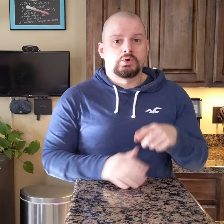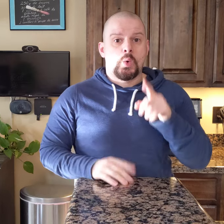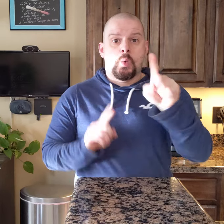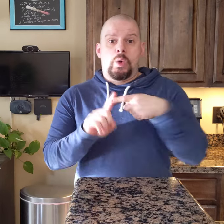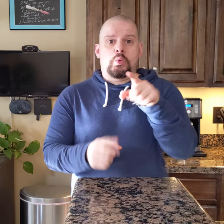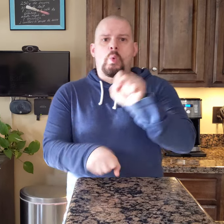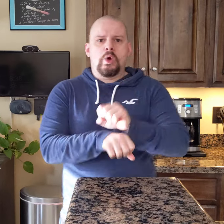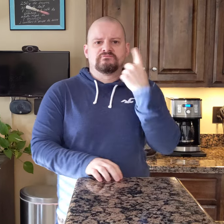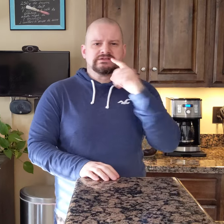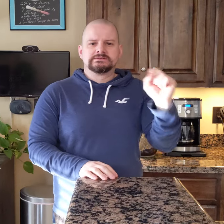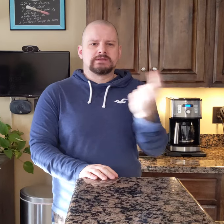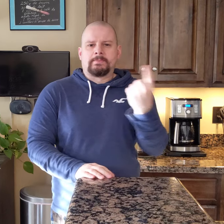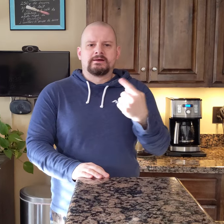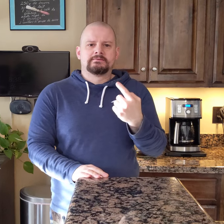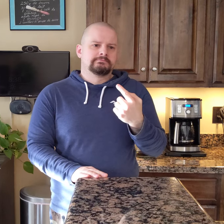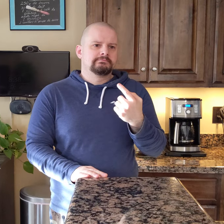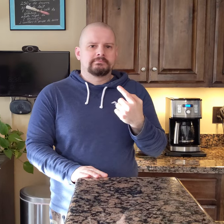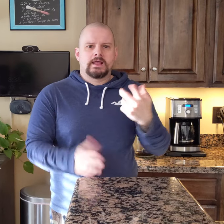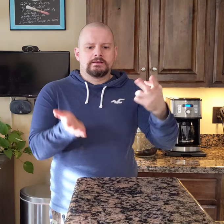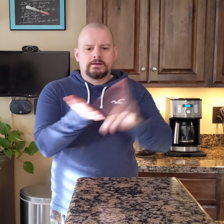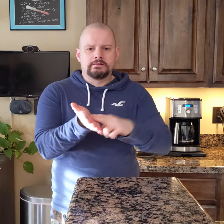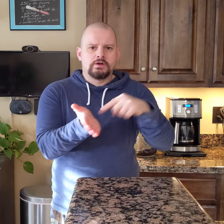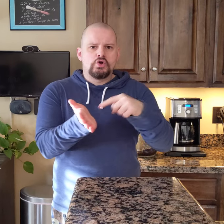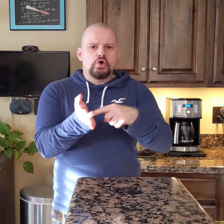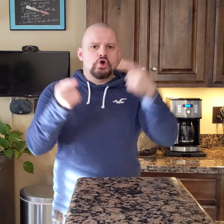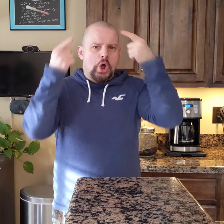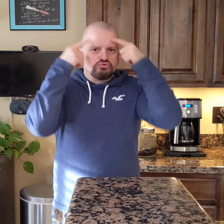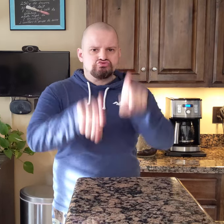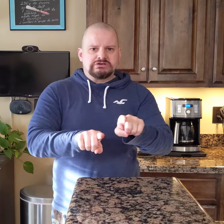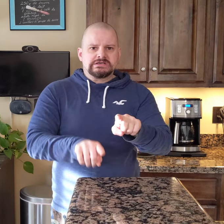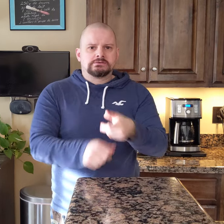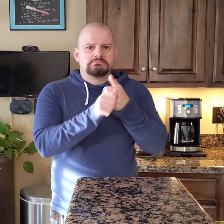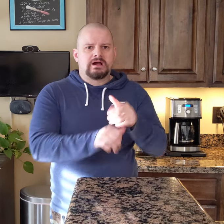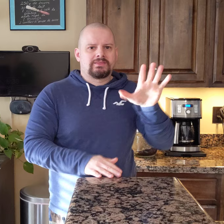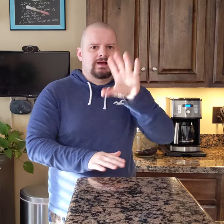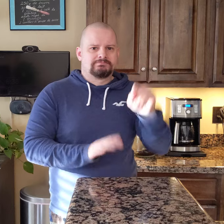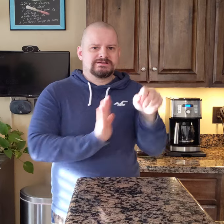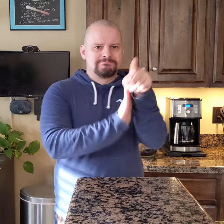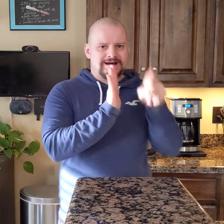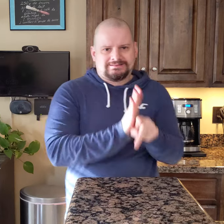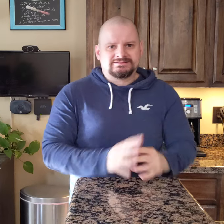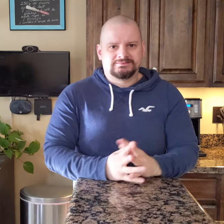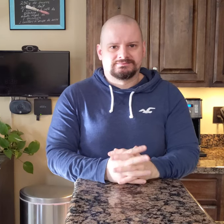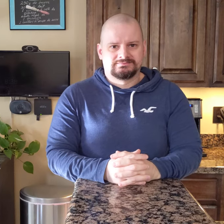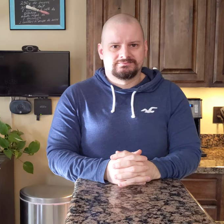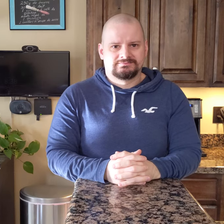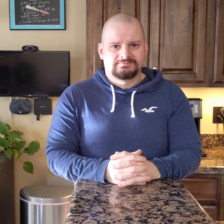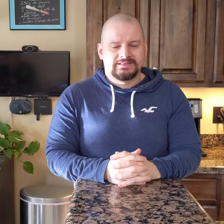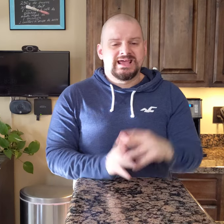You sign an agreement in order to work for something. It's on the fine print that you must follow the companies' policies.